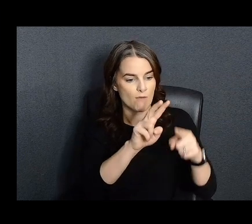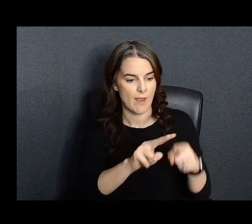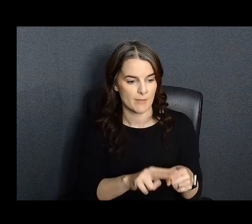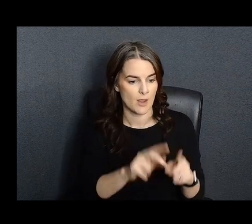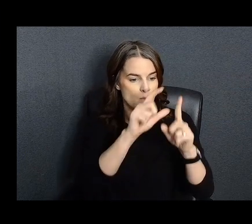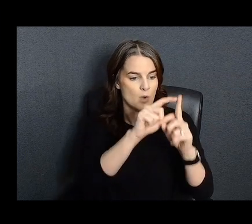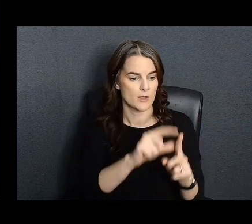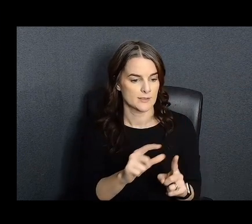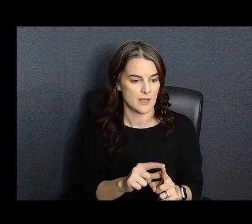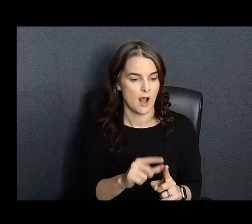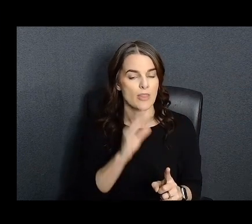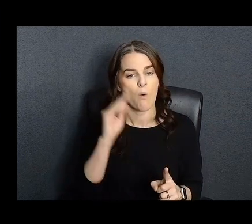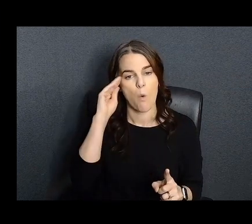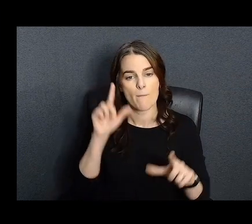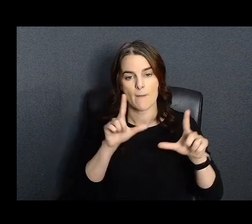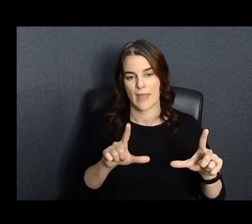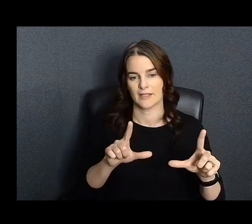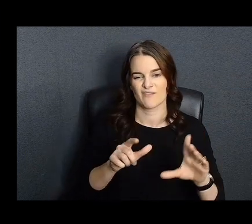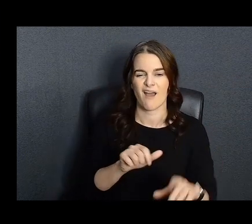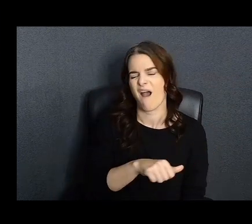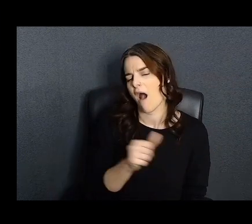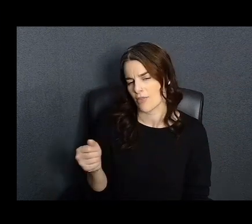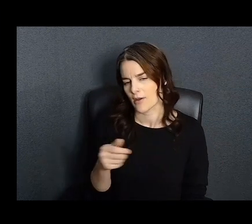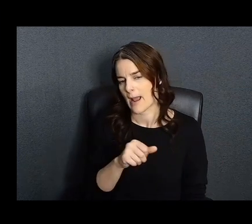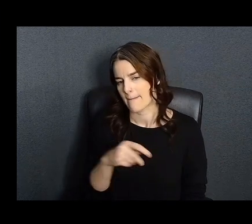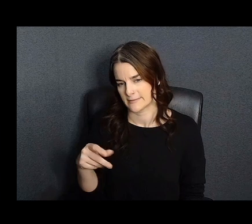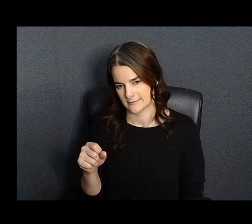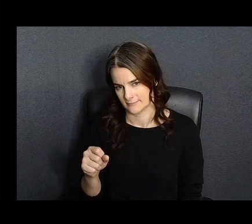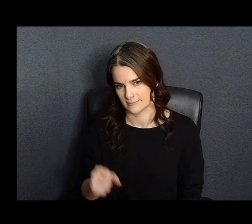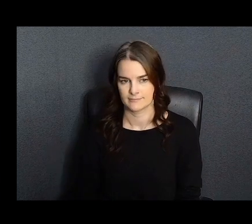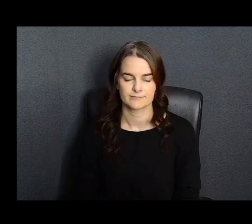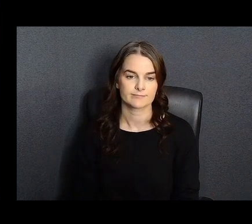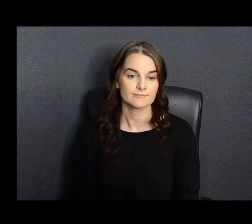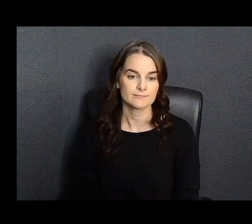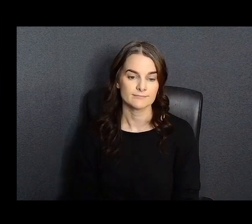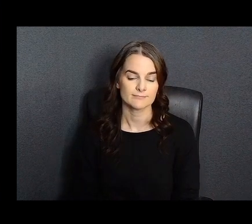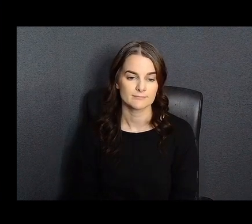words that are on the homepage of some of the other apps.